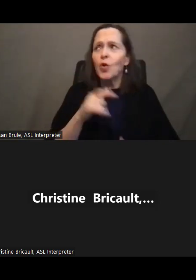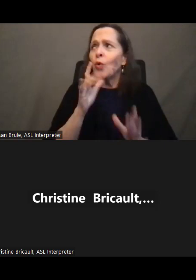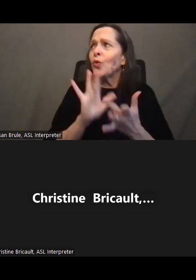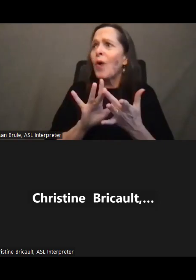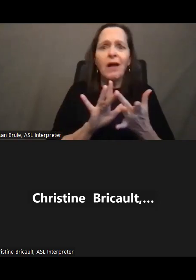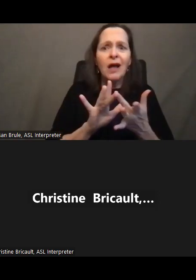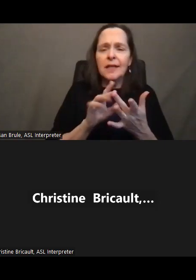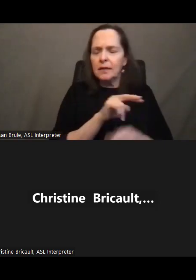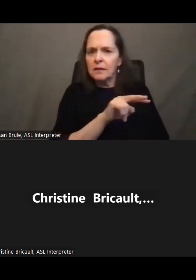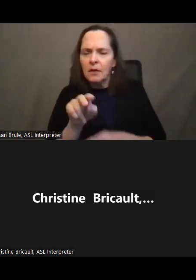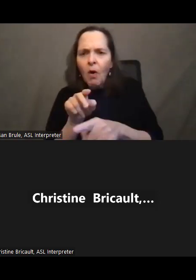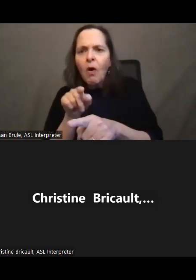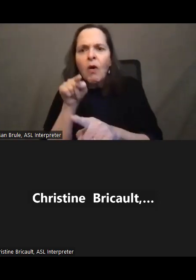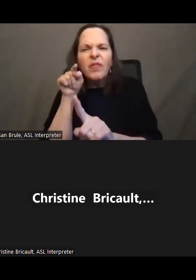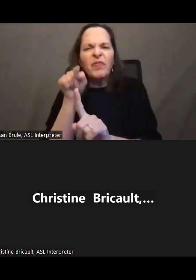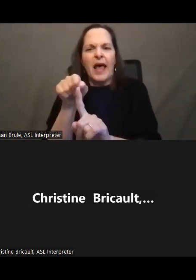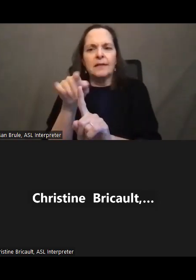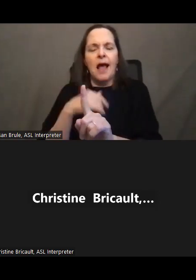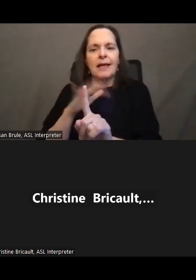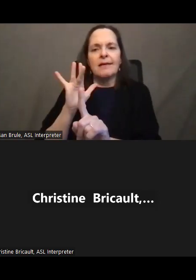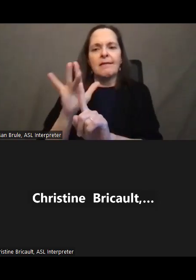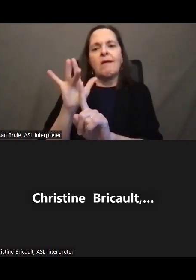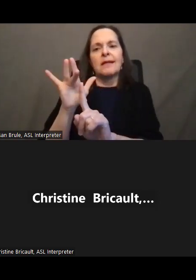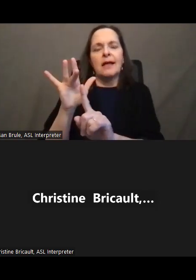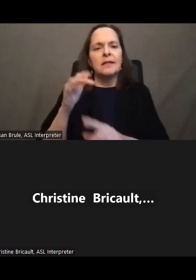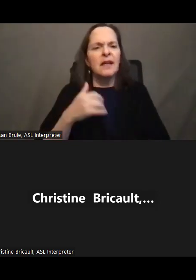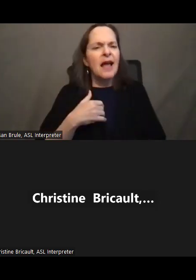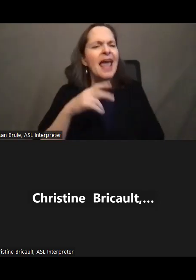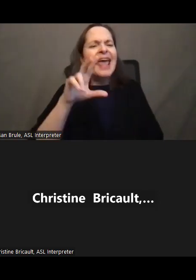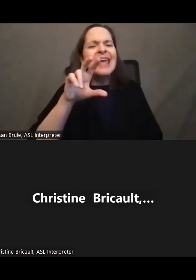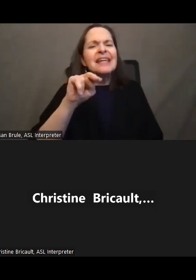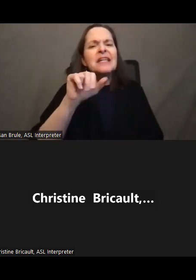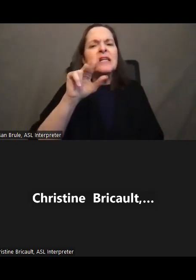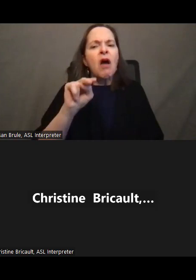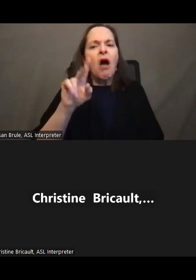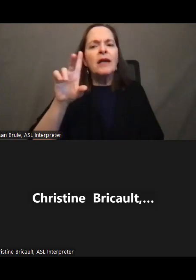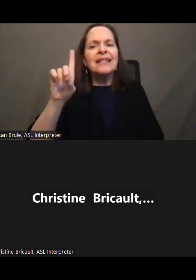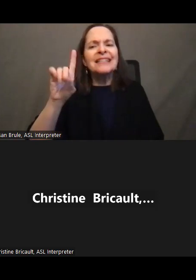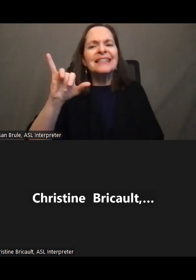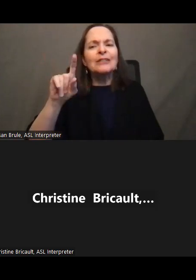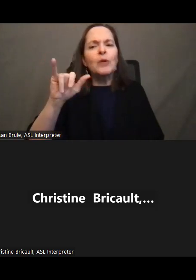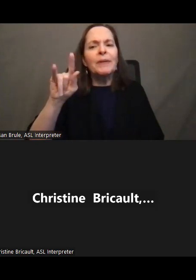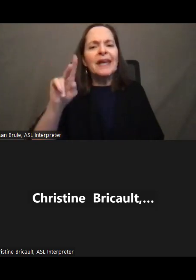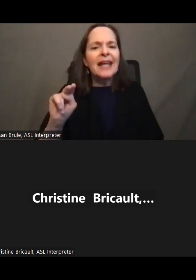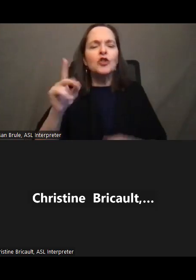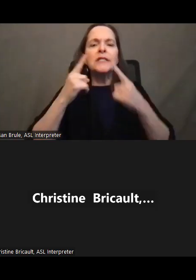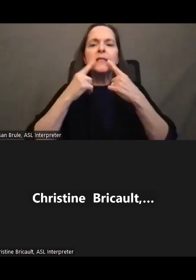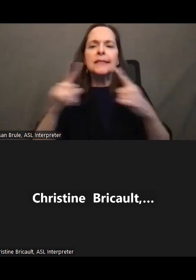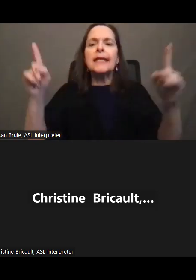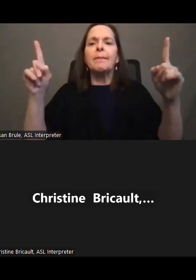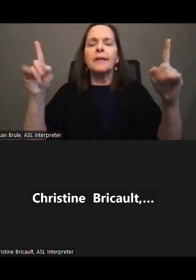If you need a sample nondiscrimination statement, one is available as an appendix in our